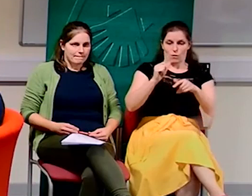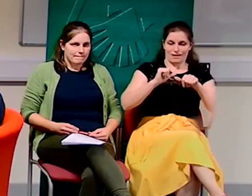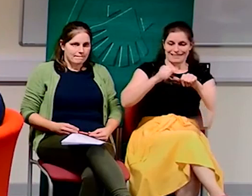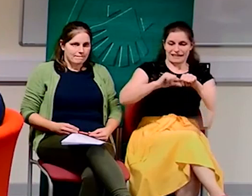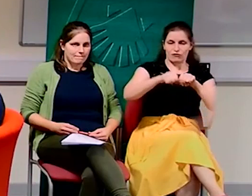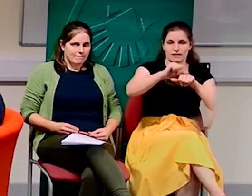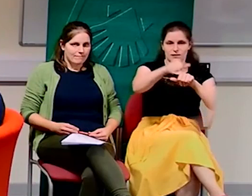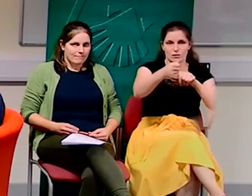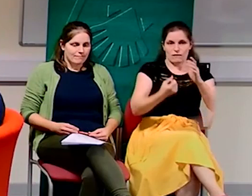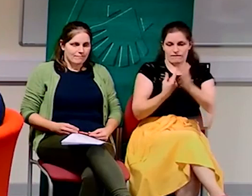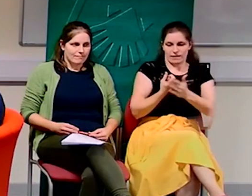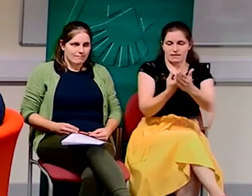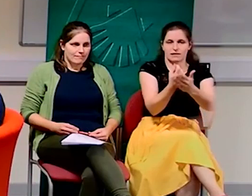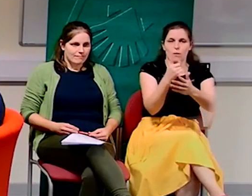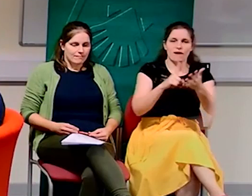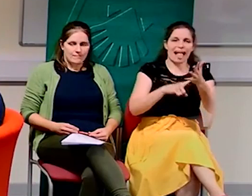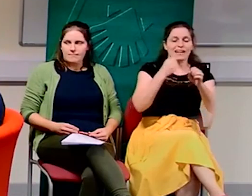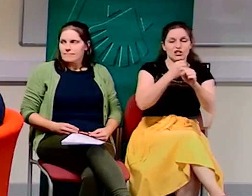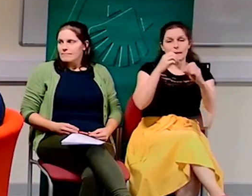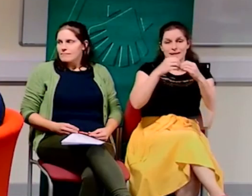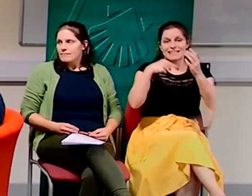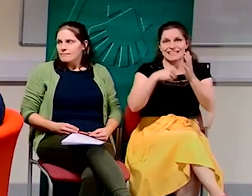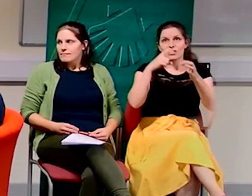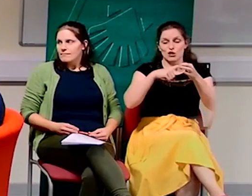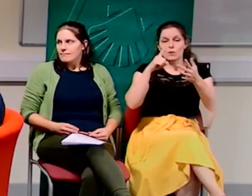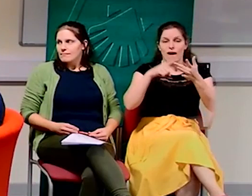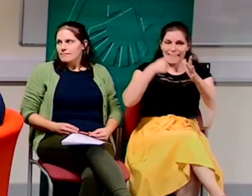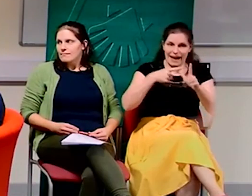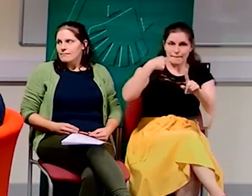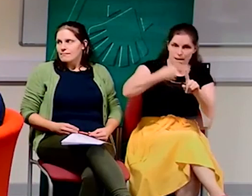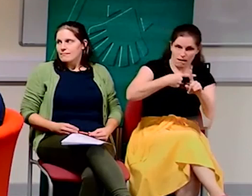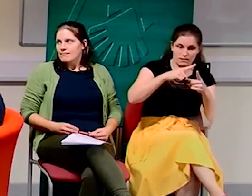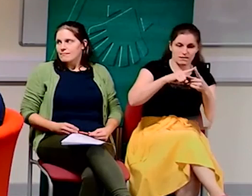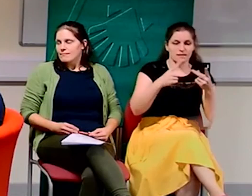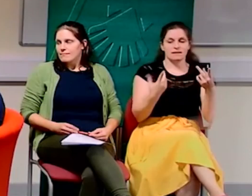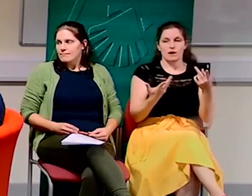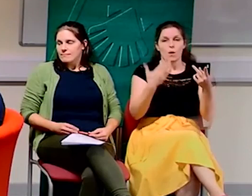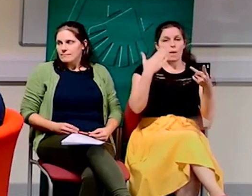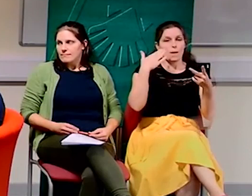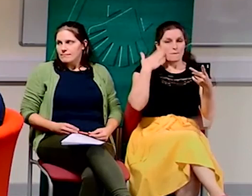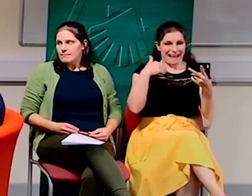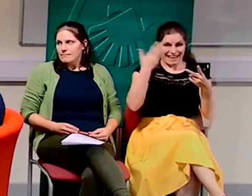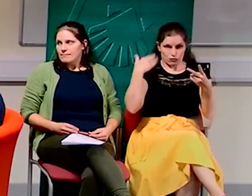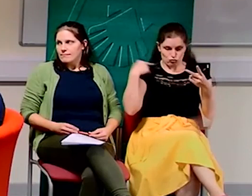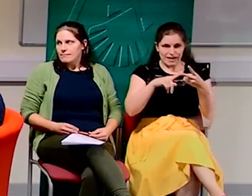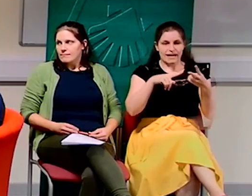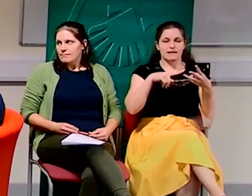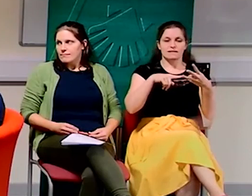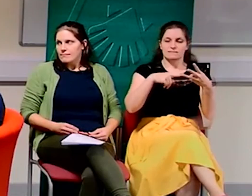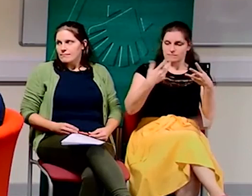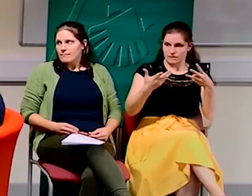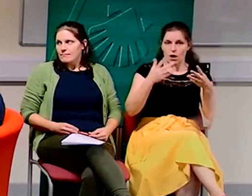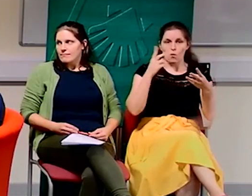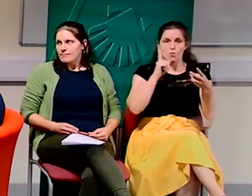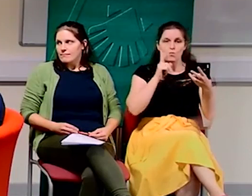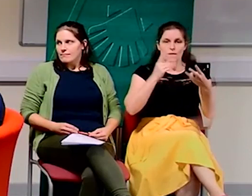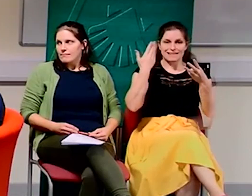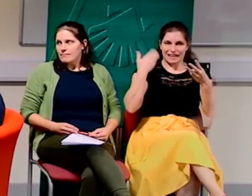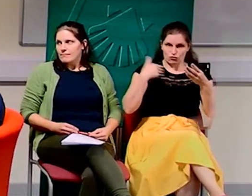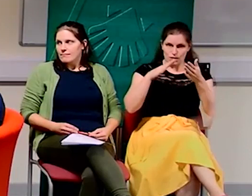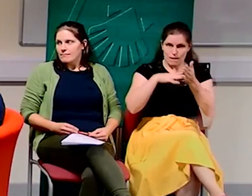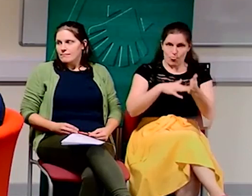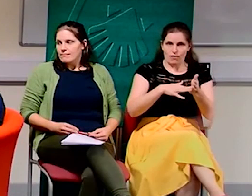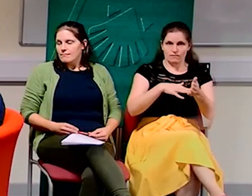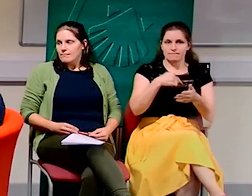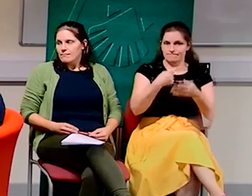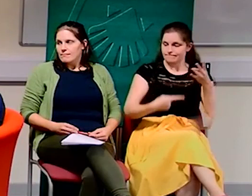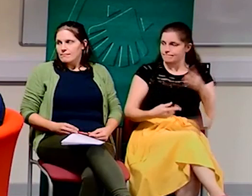have for LGBTQIA+ History Month for Black History uh Month and for Women's History Month as well um